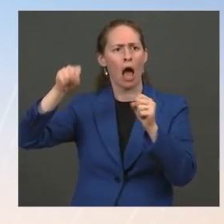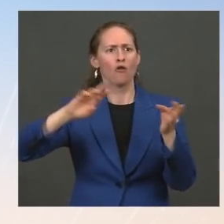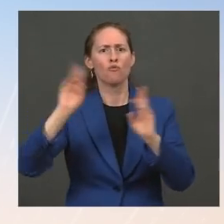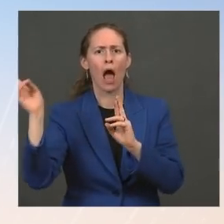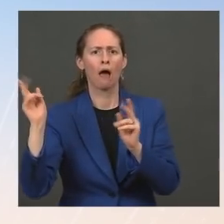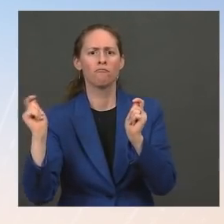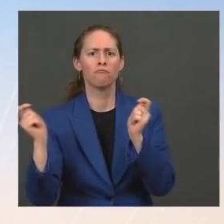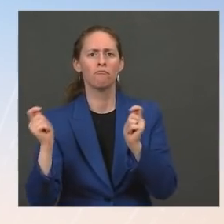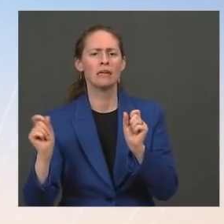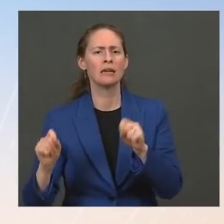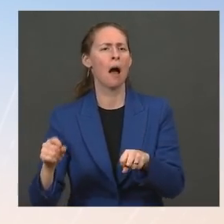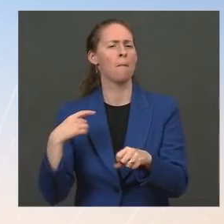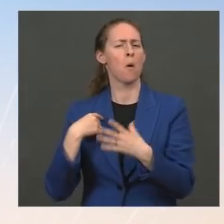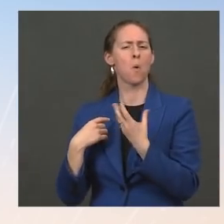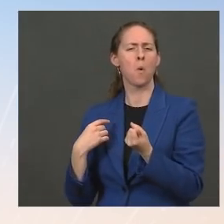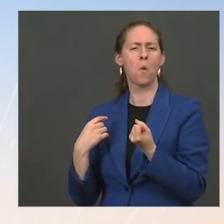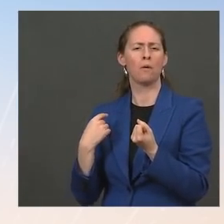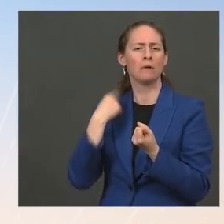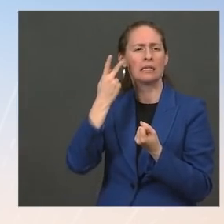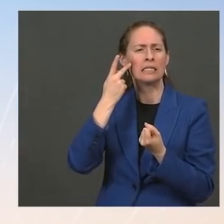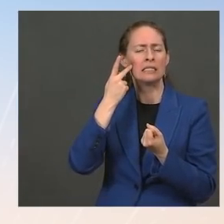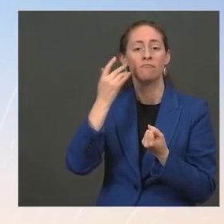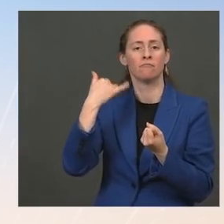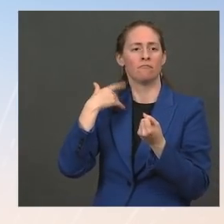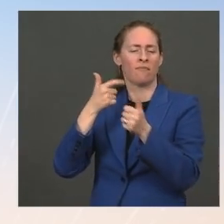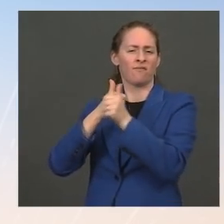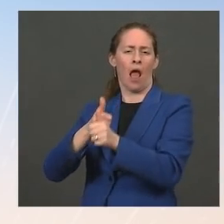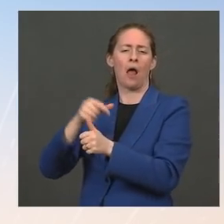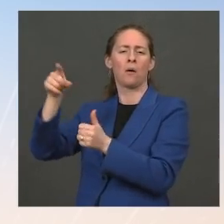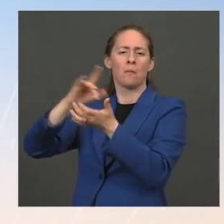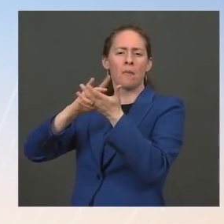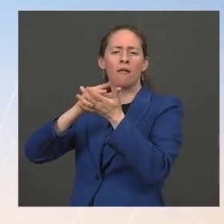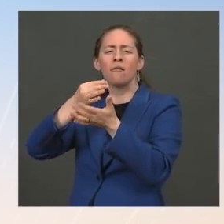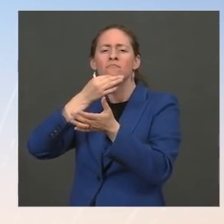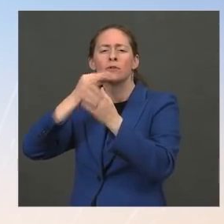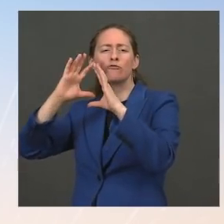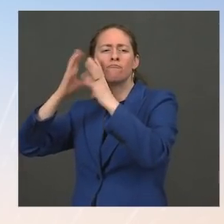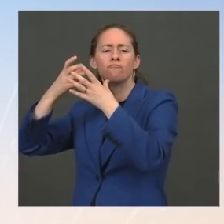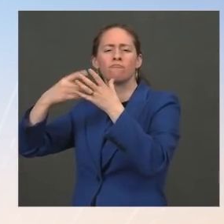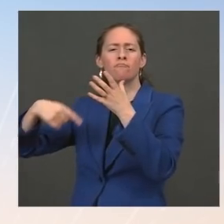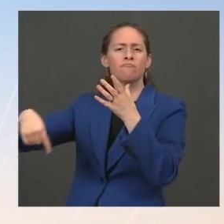is that because these vaccines and boosters help,